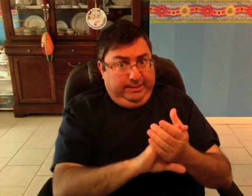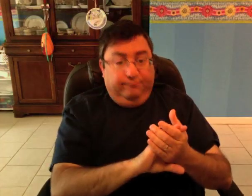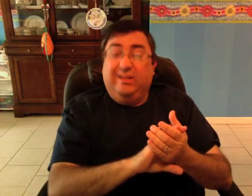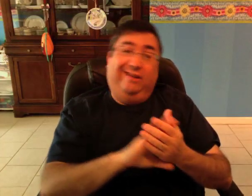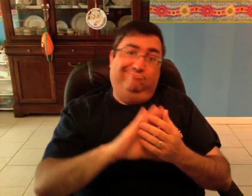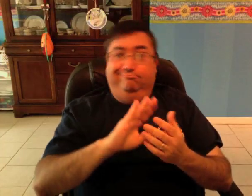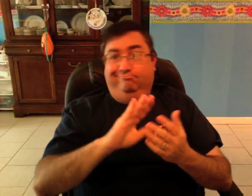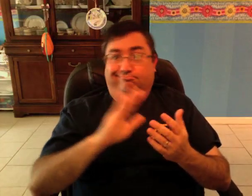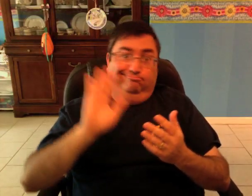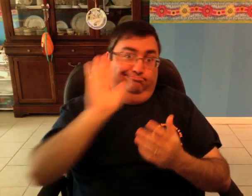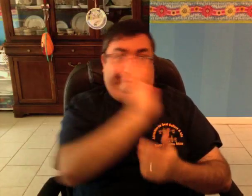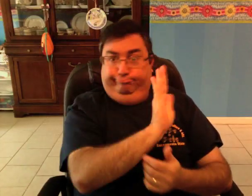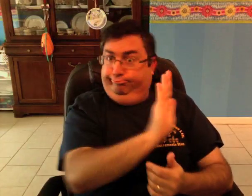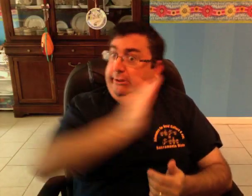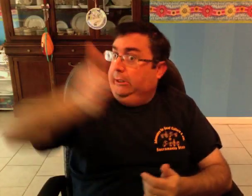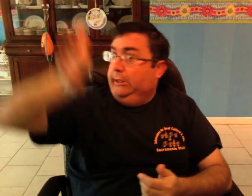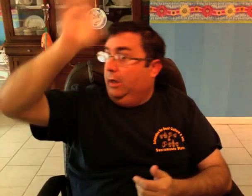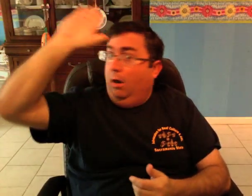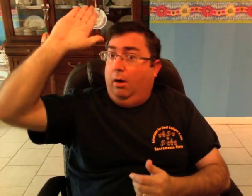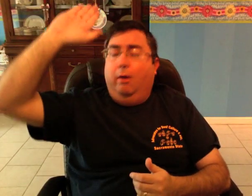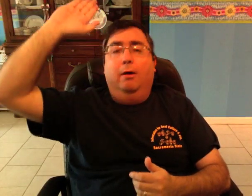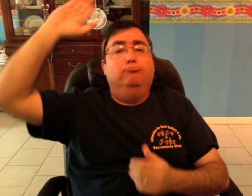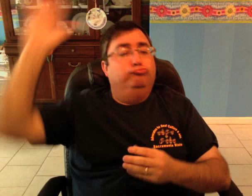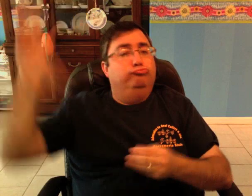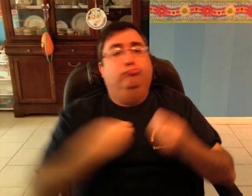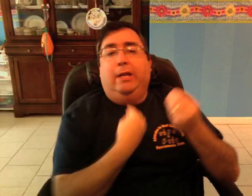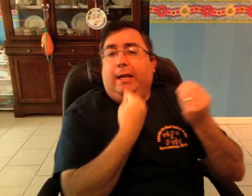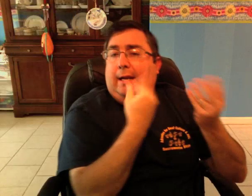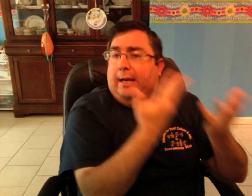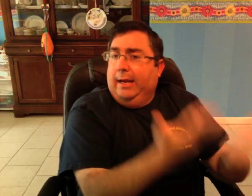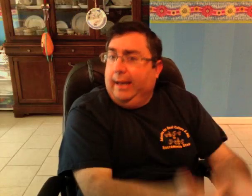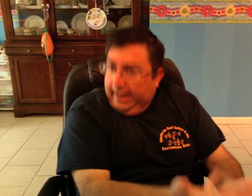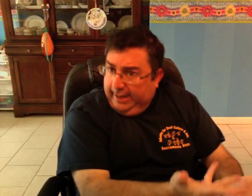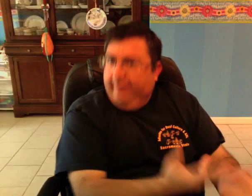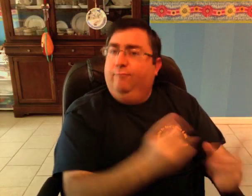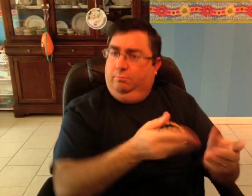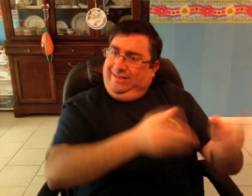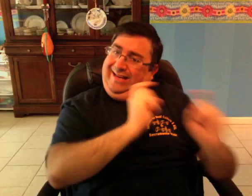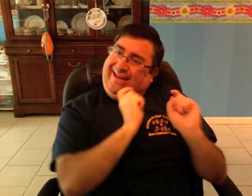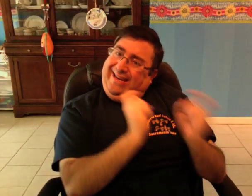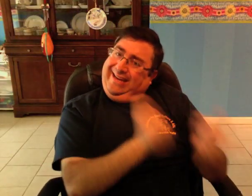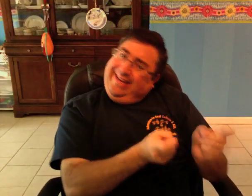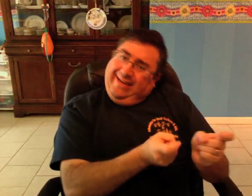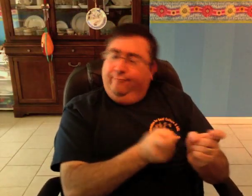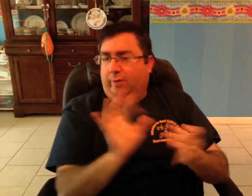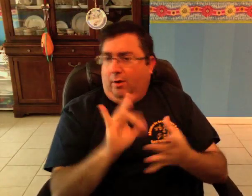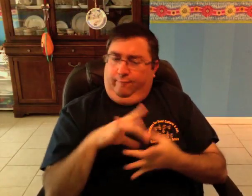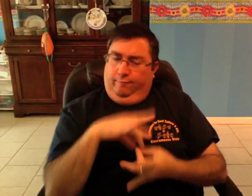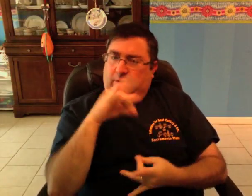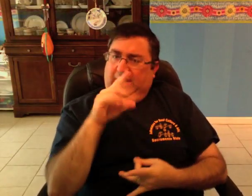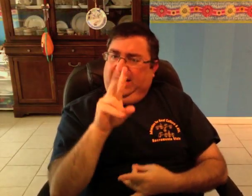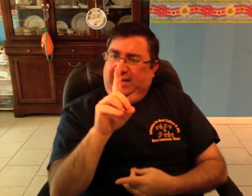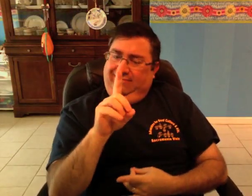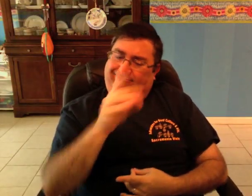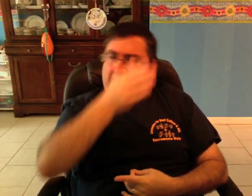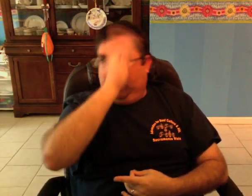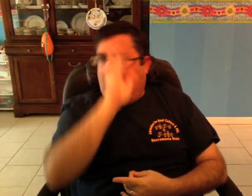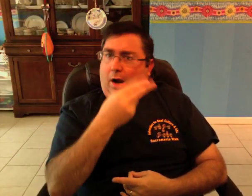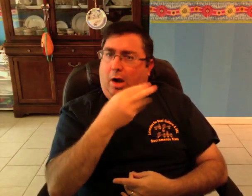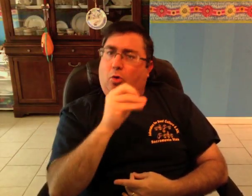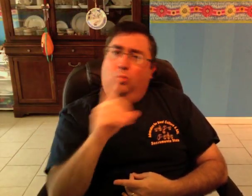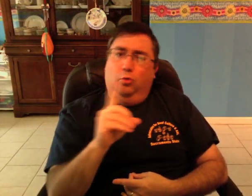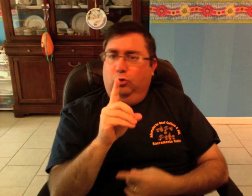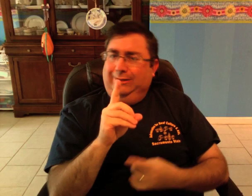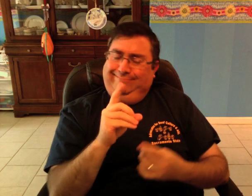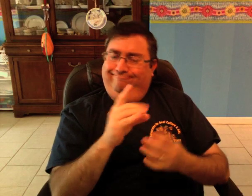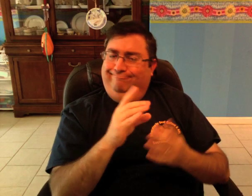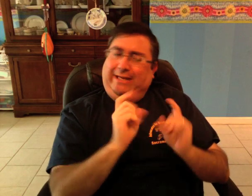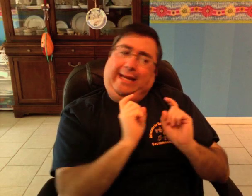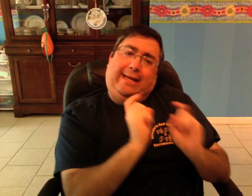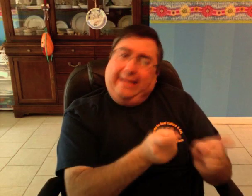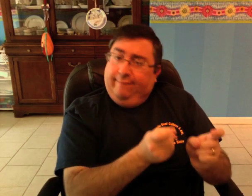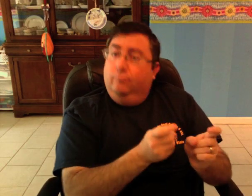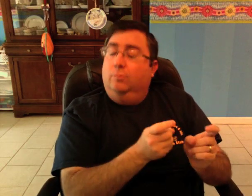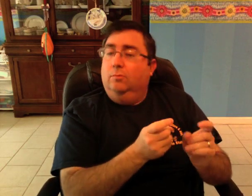since they believe that a God gave them a gift of Godhood